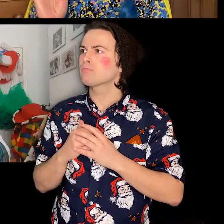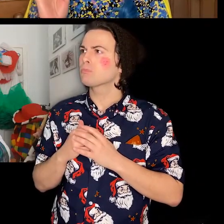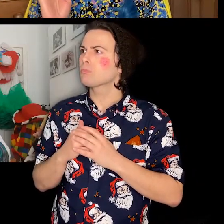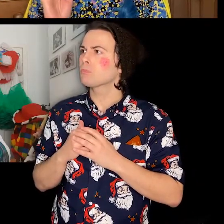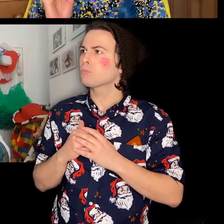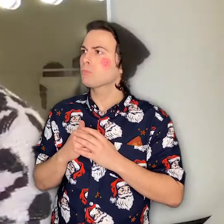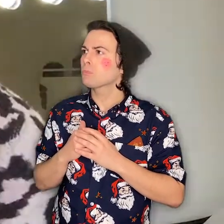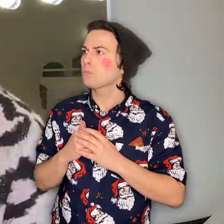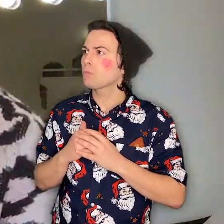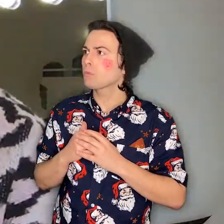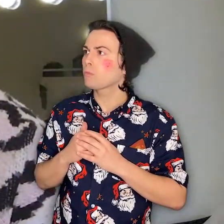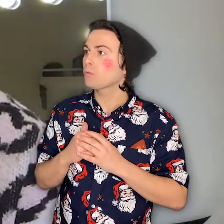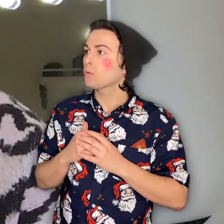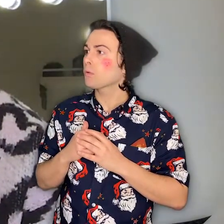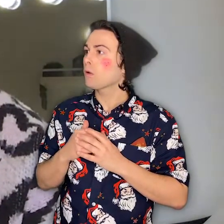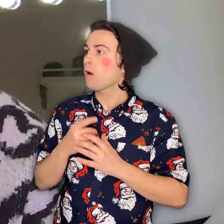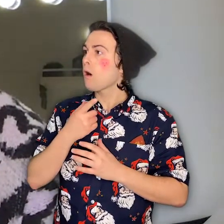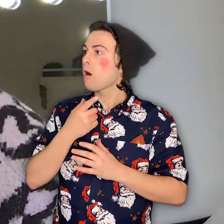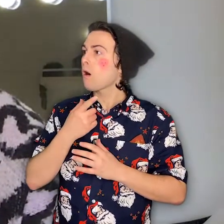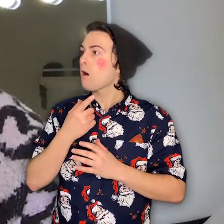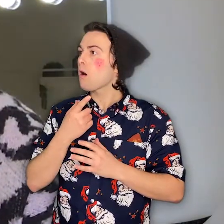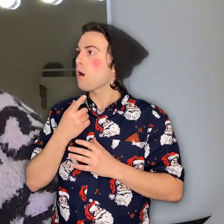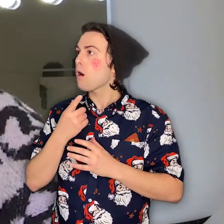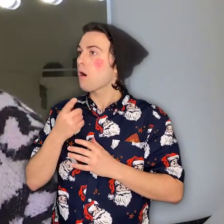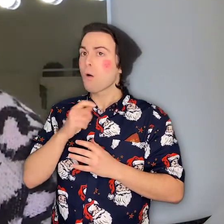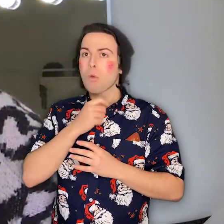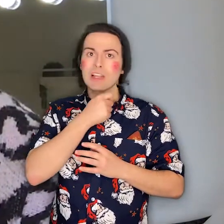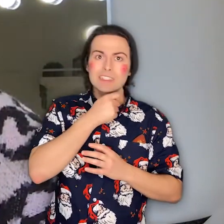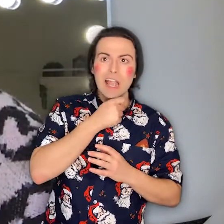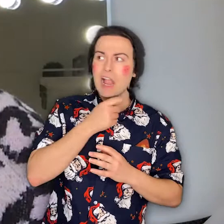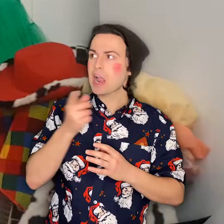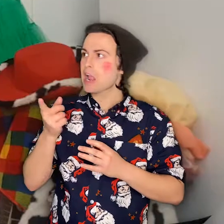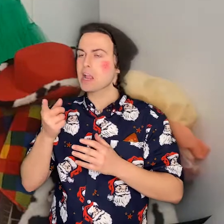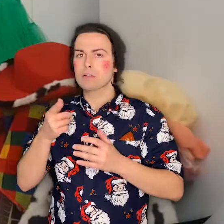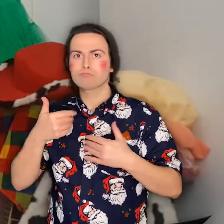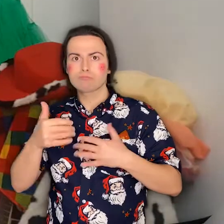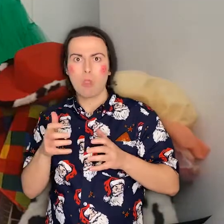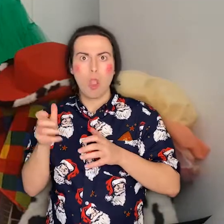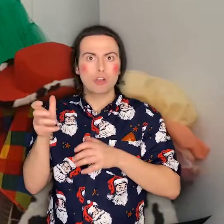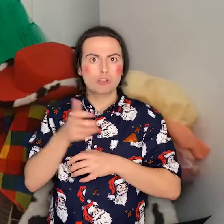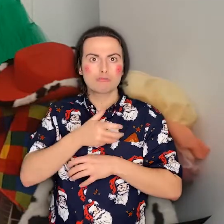Senga – And I’ll bring the festive Sunsoot Carryoot Helen – Cyndi? Carina – Cyndi?